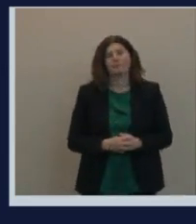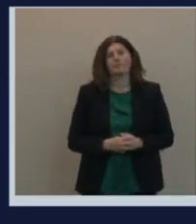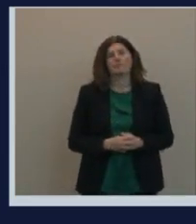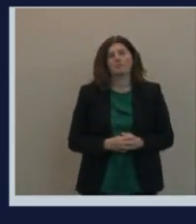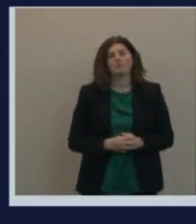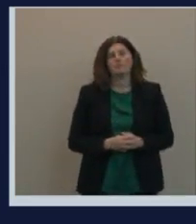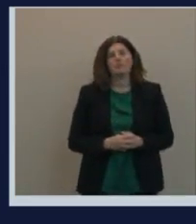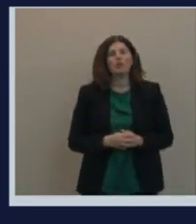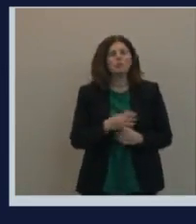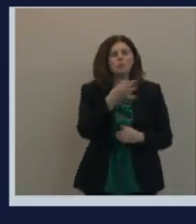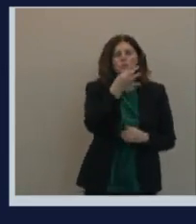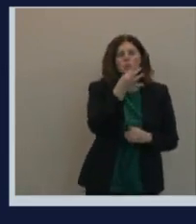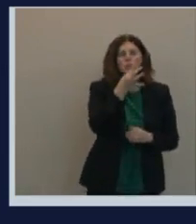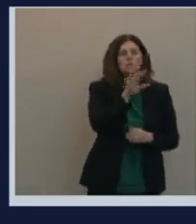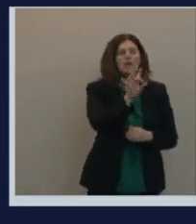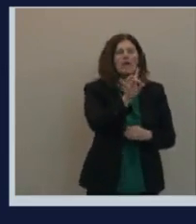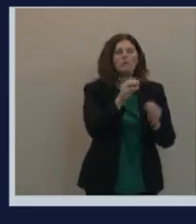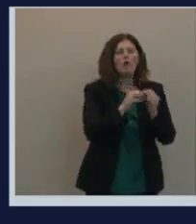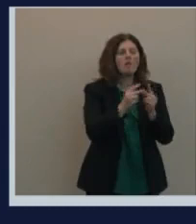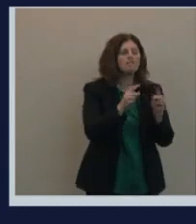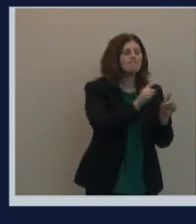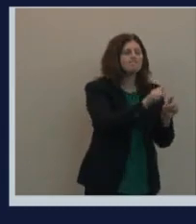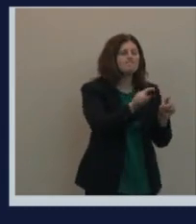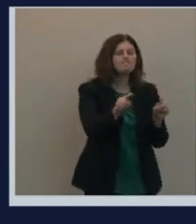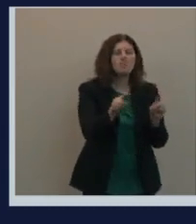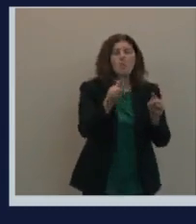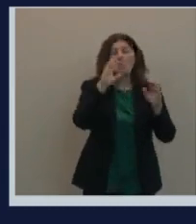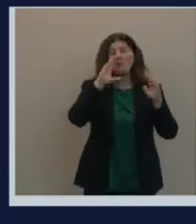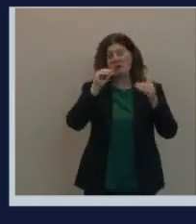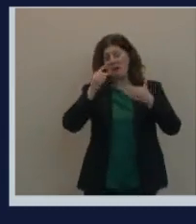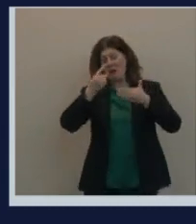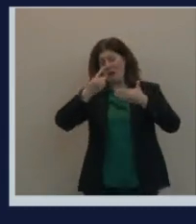SO WE HAVE FIVE OF THESE SITES IN THE STATE.